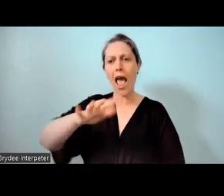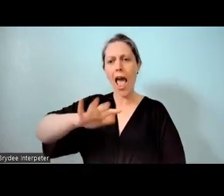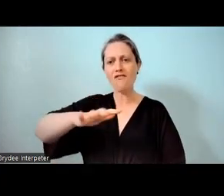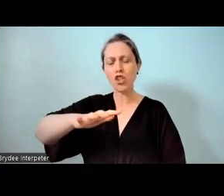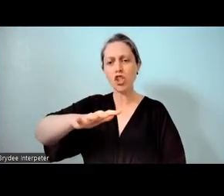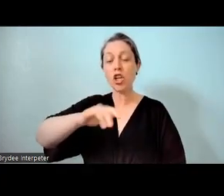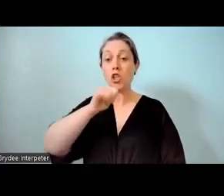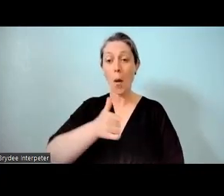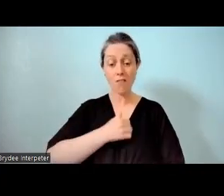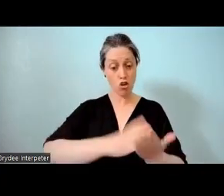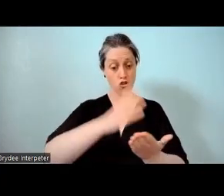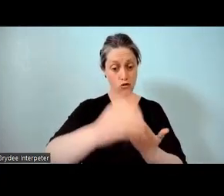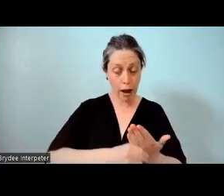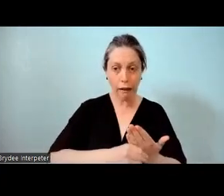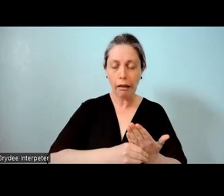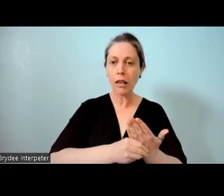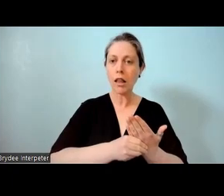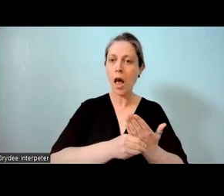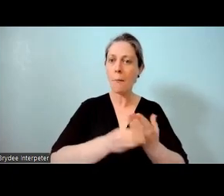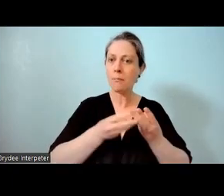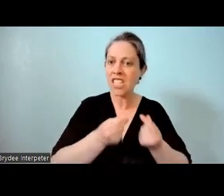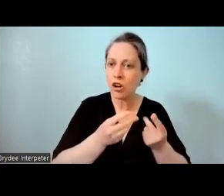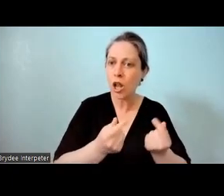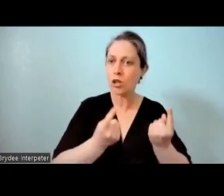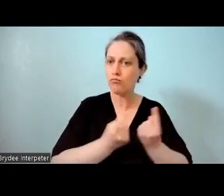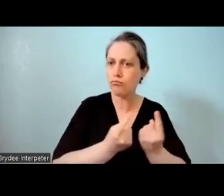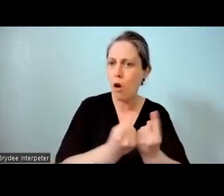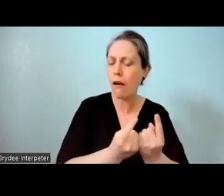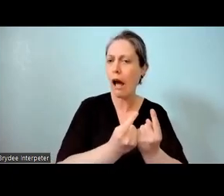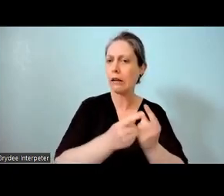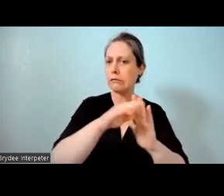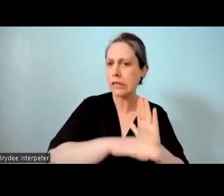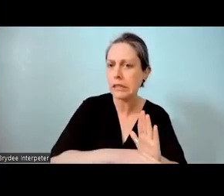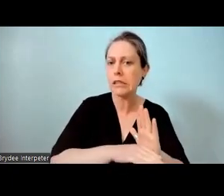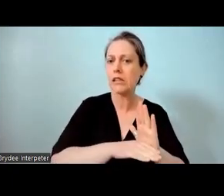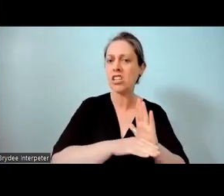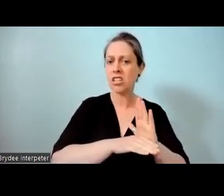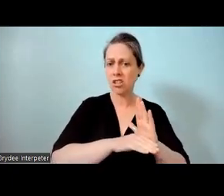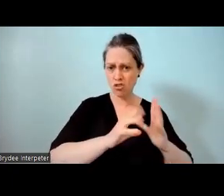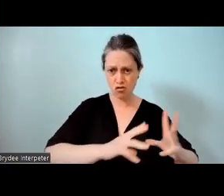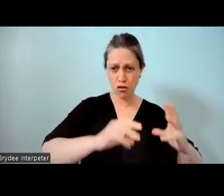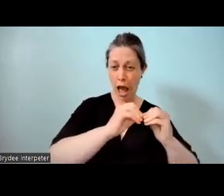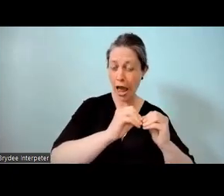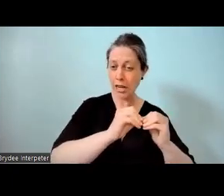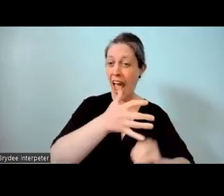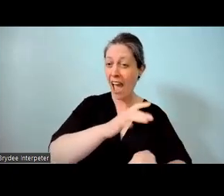and assessments that fit actually nobody at all. And then kids muddle through and then we re reward the ones that muddle through the best,